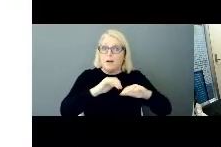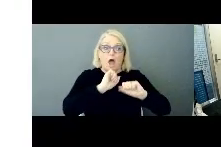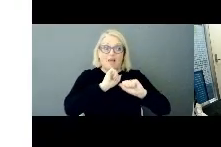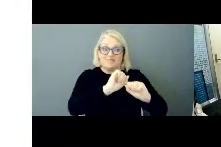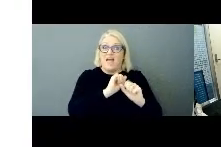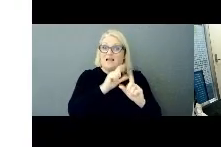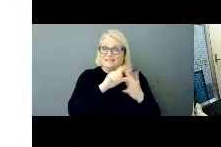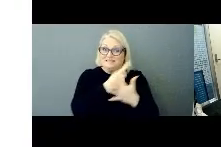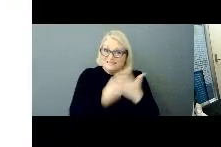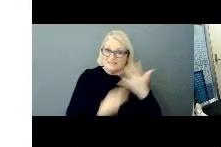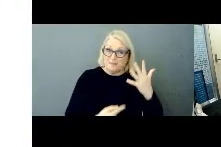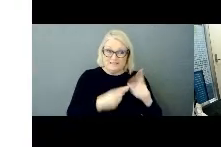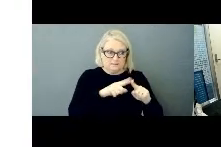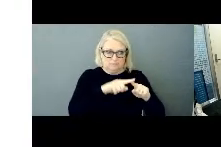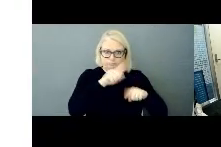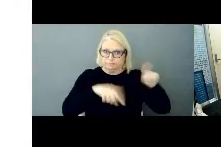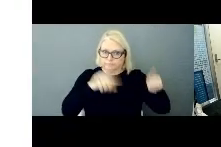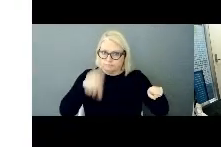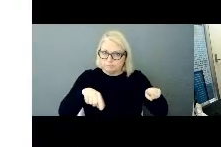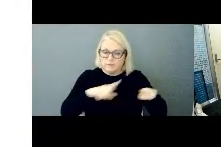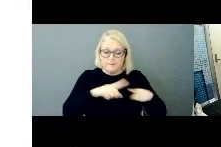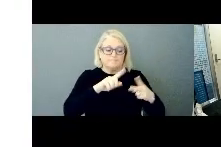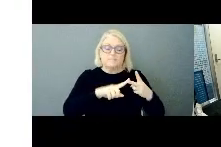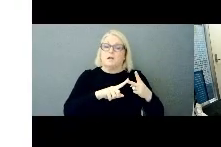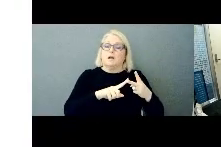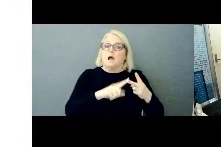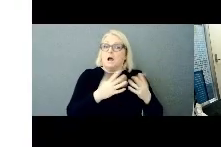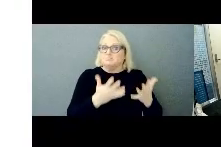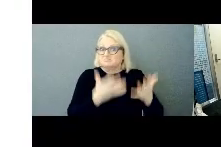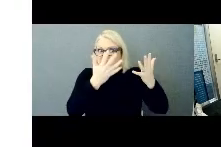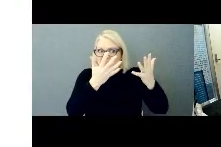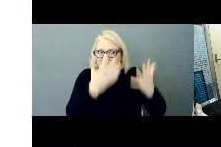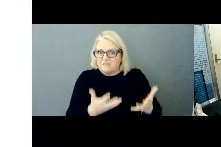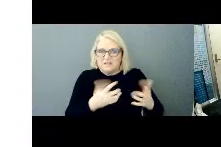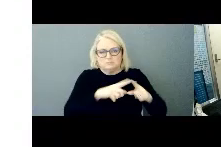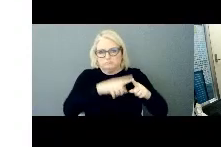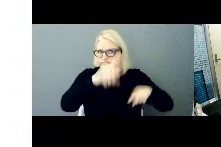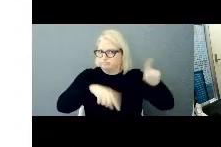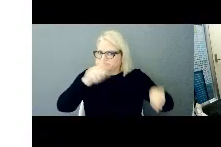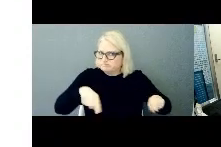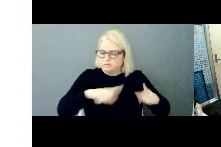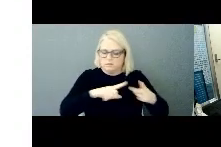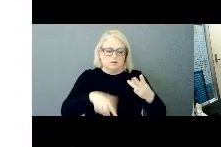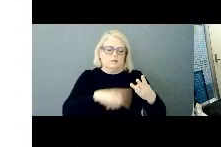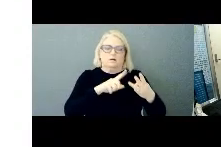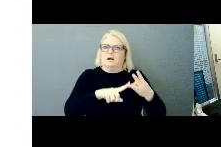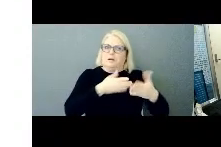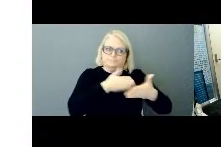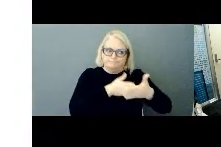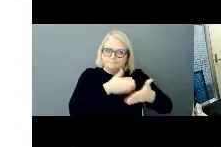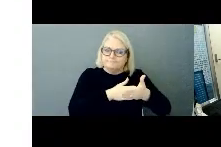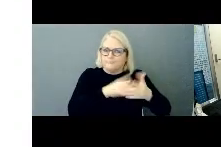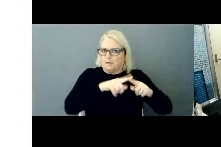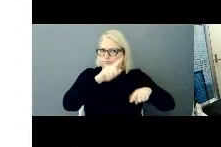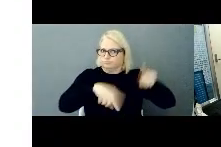the severity of those impairments, and obviously the types of social obstacles, therefore, that they have to overcome,